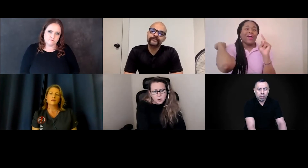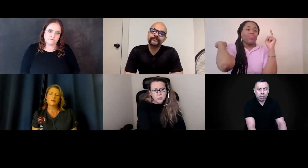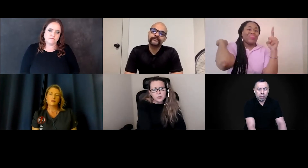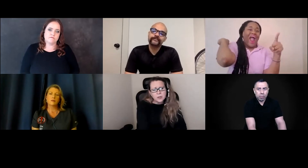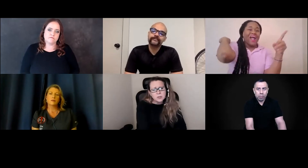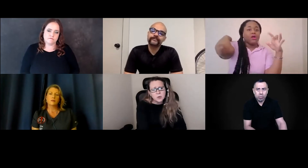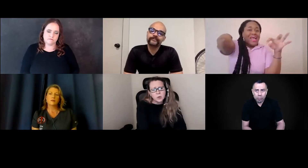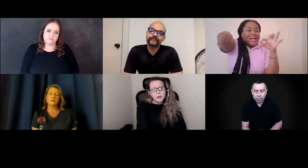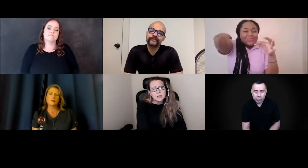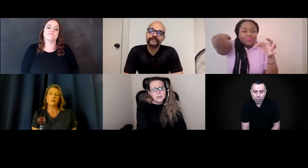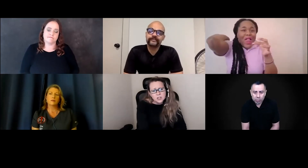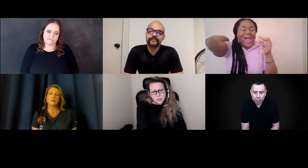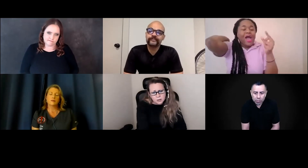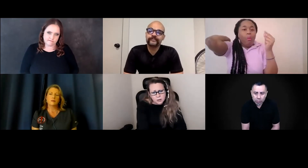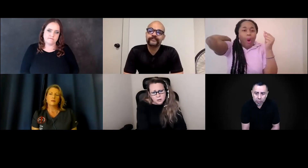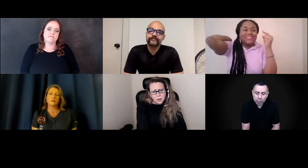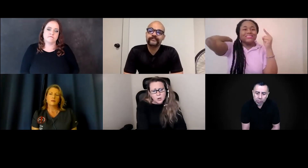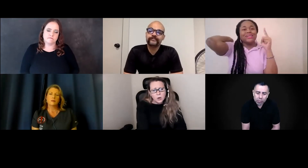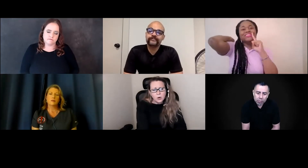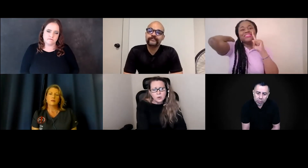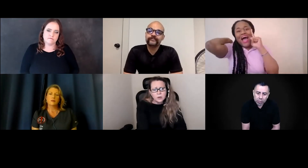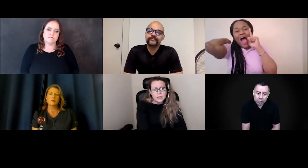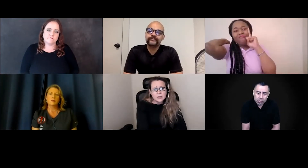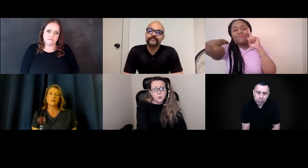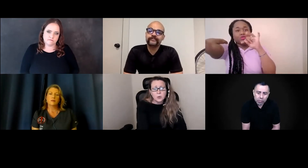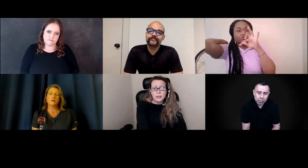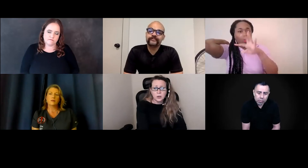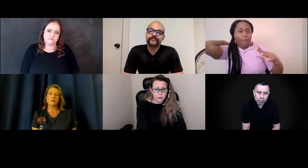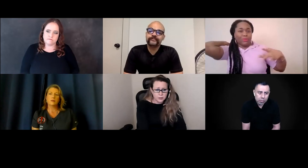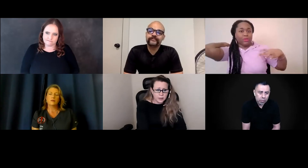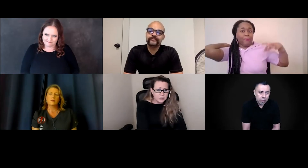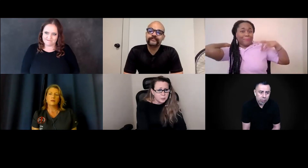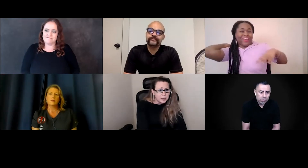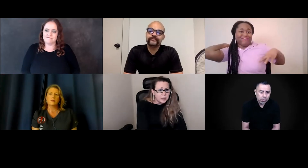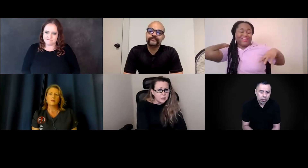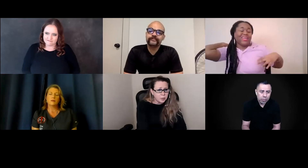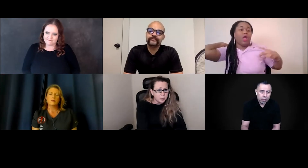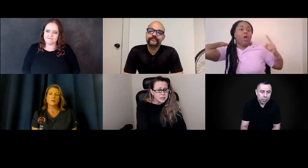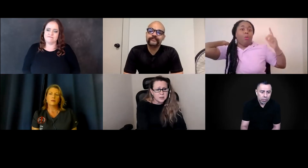I would refer them to an organization who is really good at explaining the purpose and